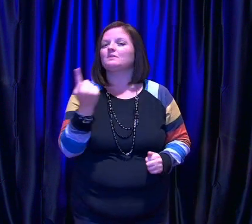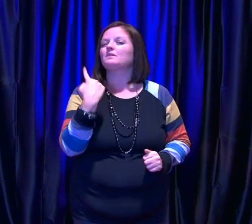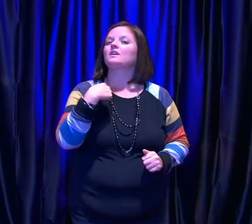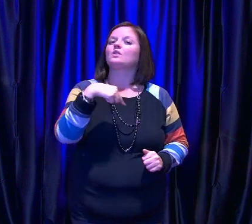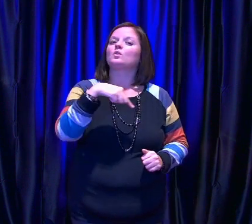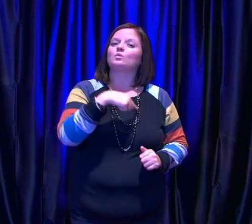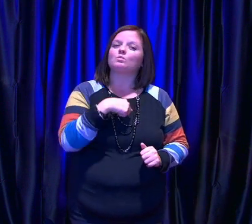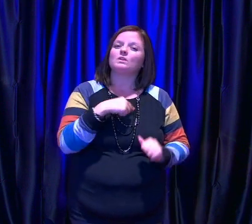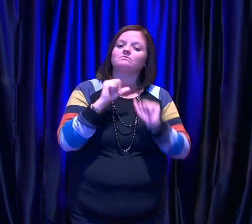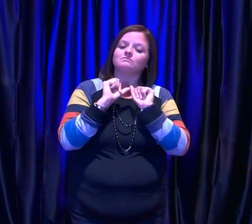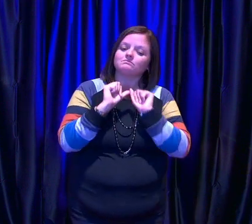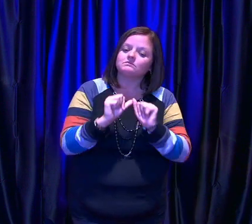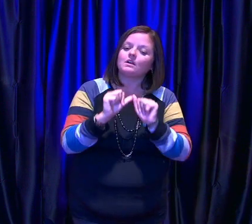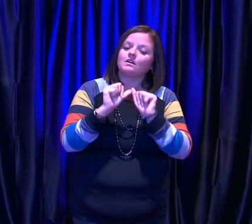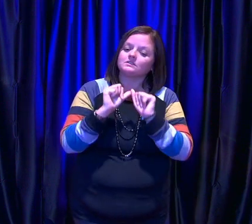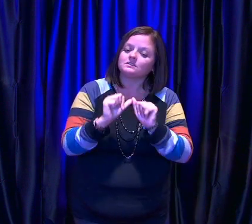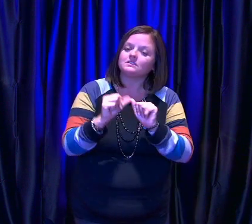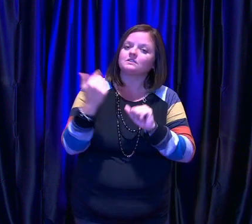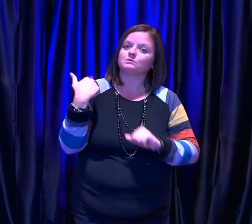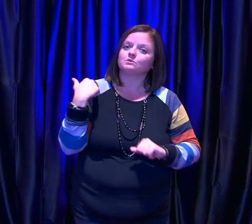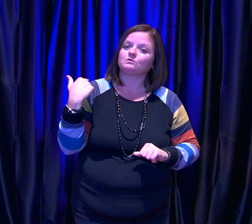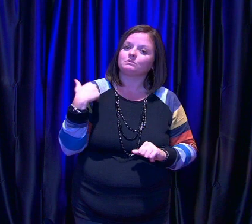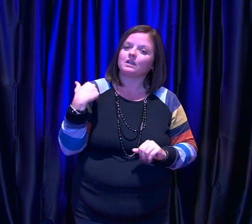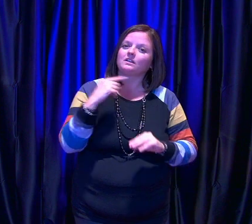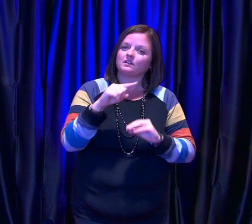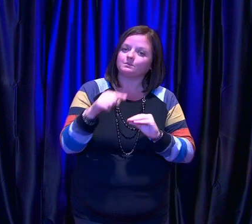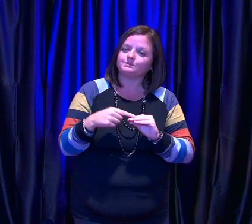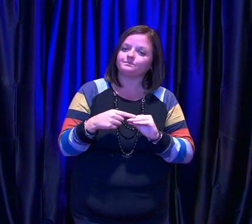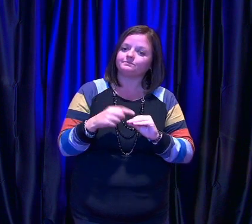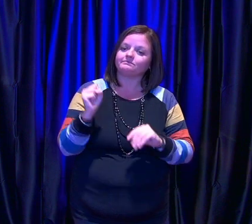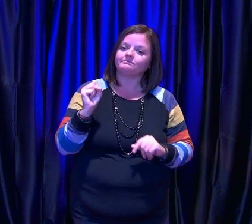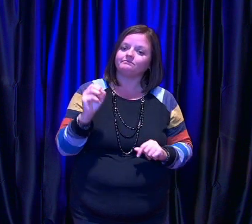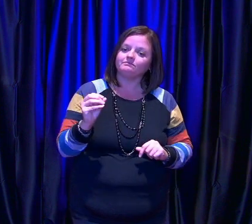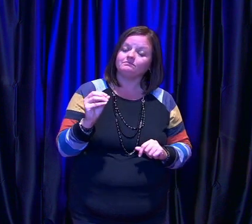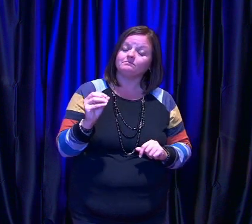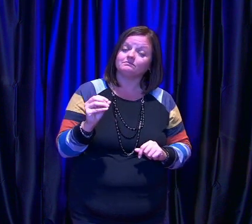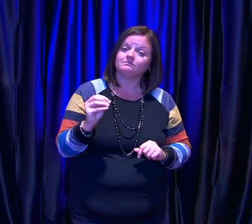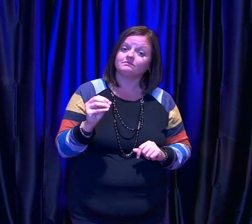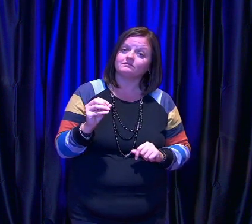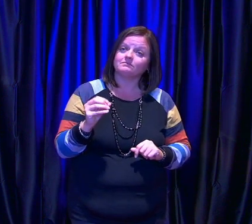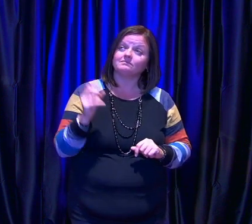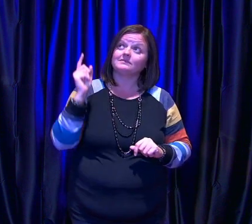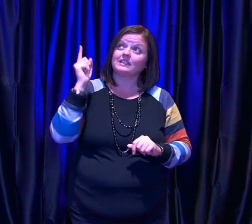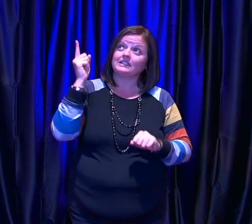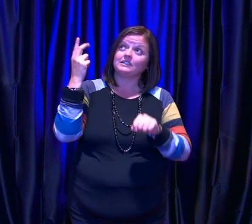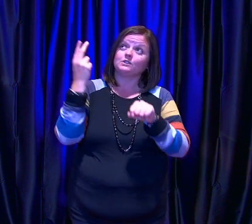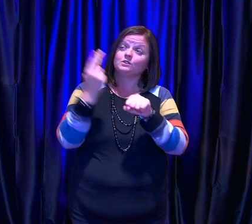constantly have to be reminded of and so he uses